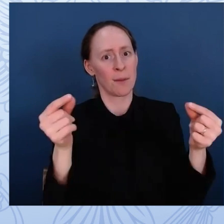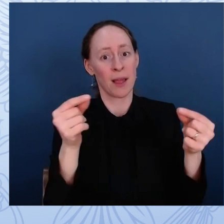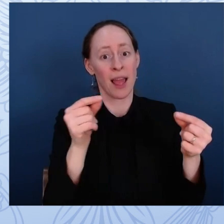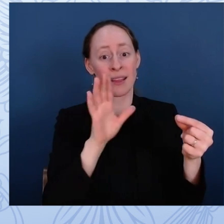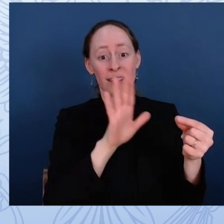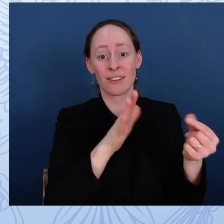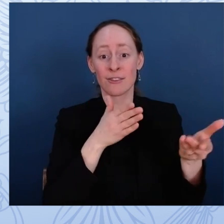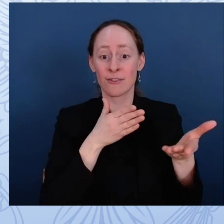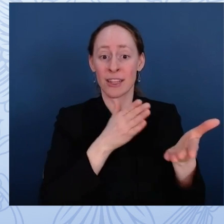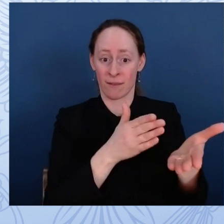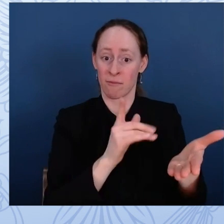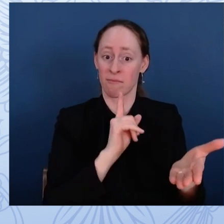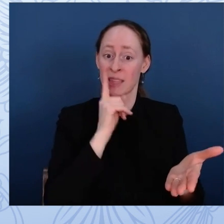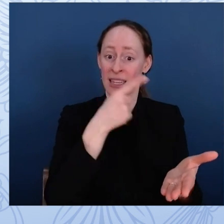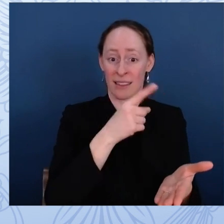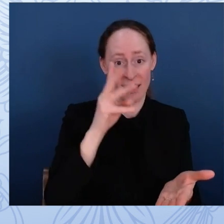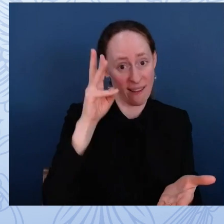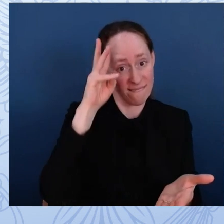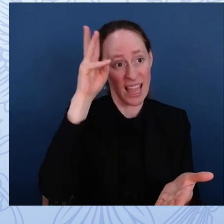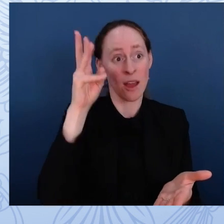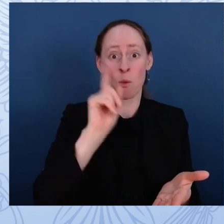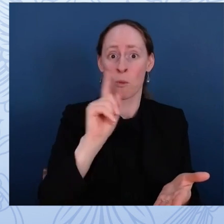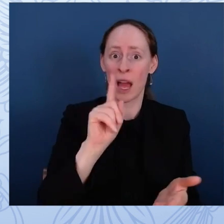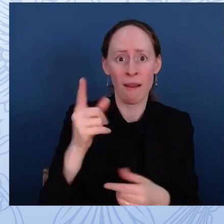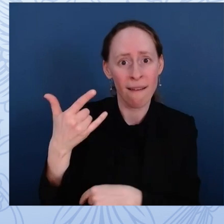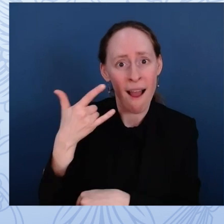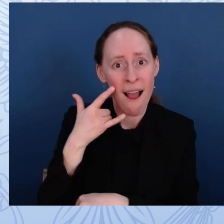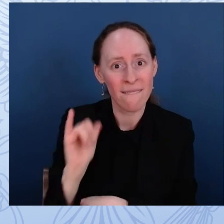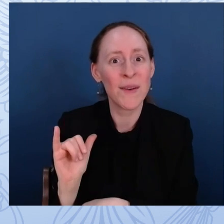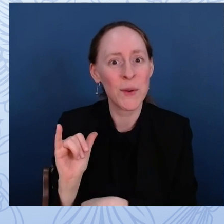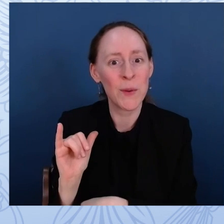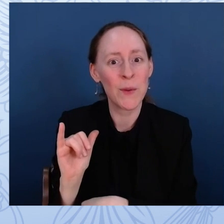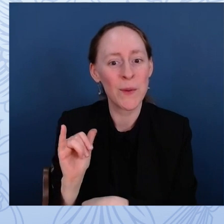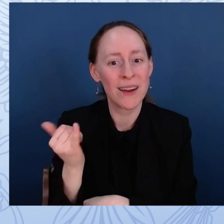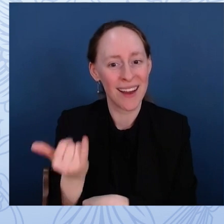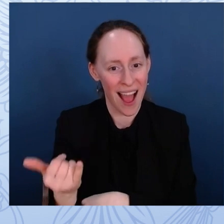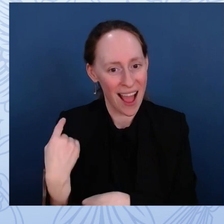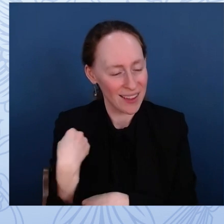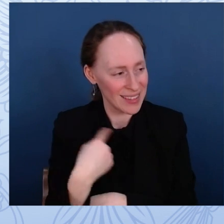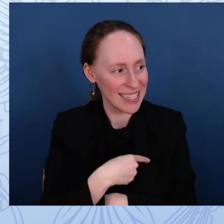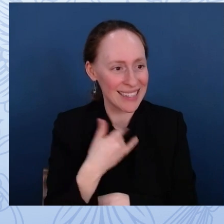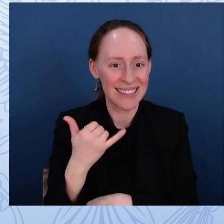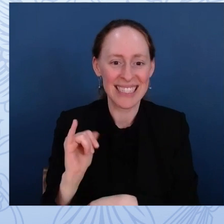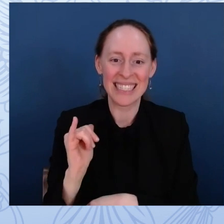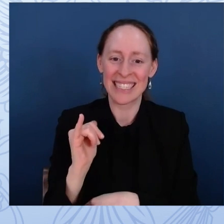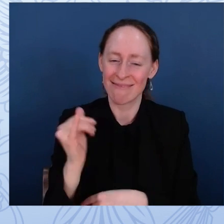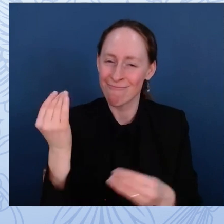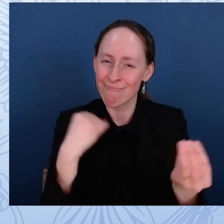and henceforth here we are still enjoying this dish. So basically, it's all of these wonderful flavors